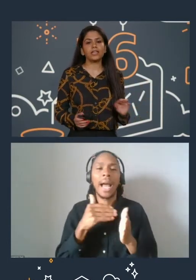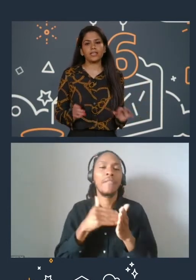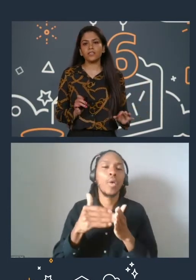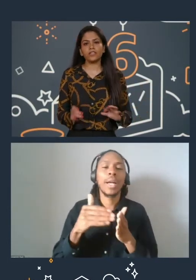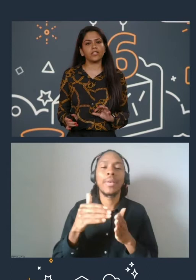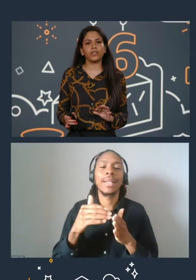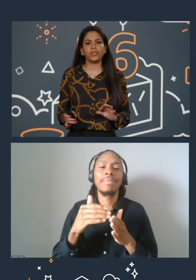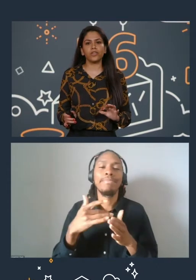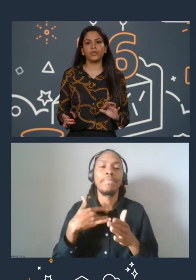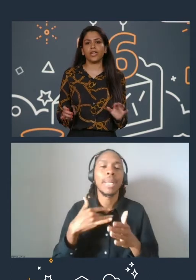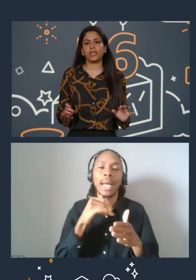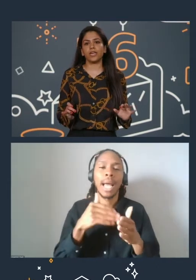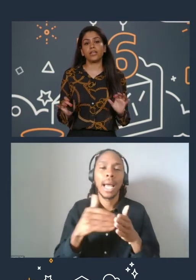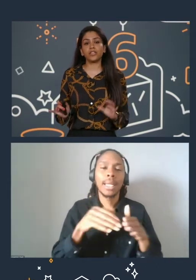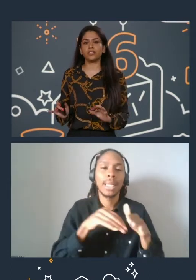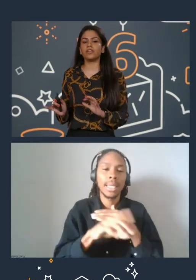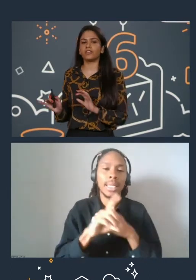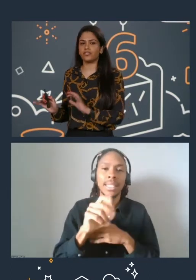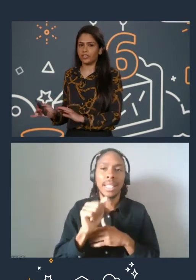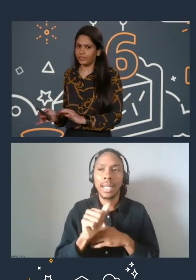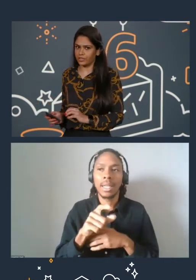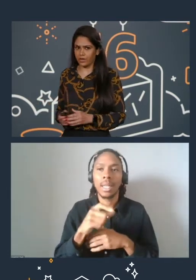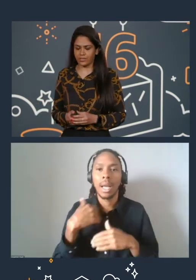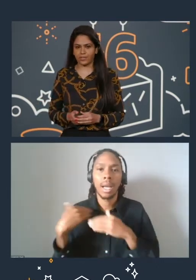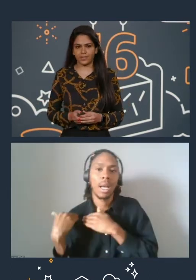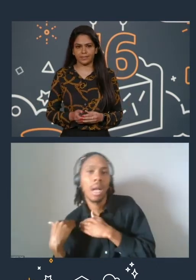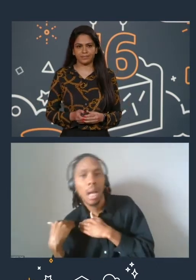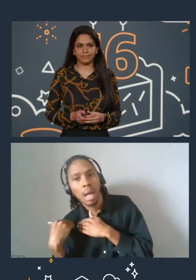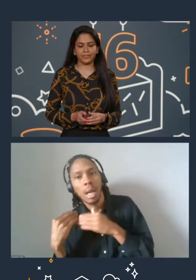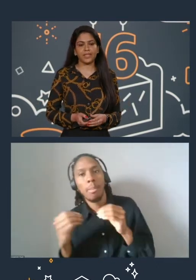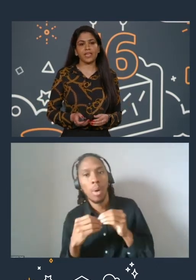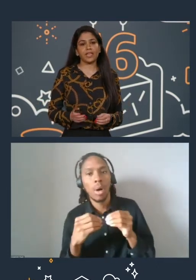does not incur you any additional retrieval costs.